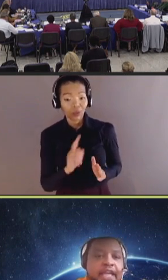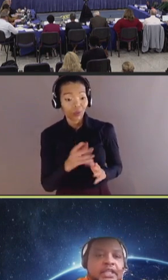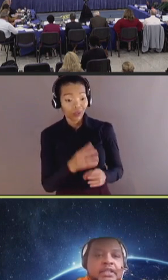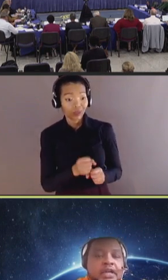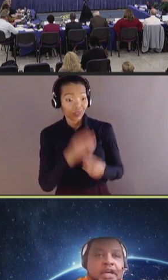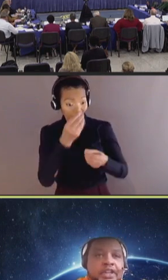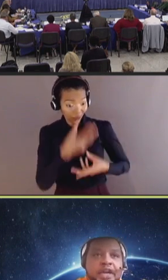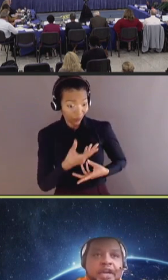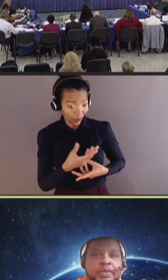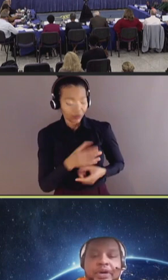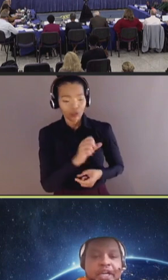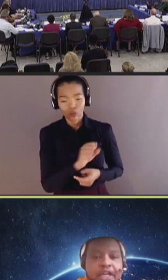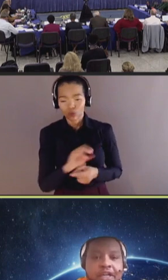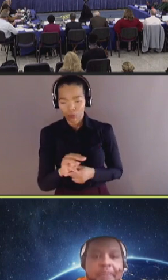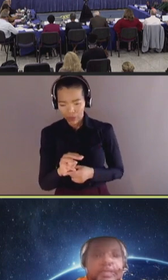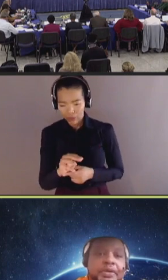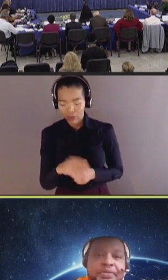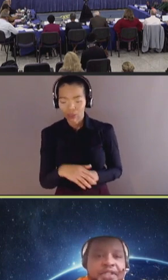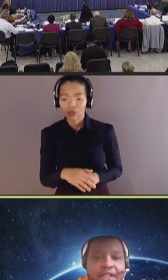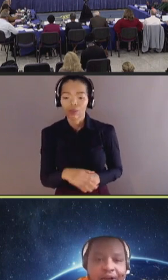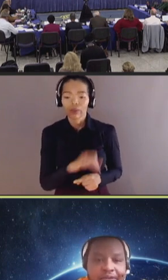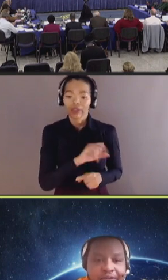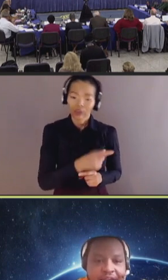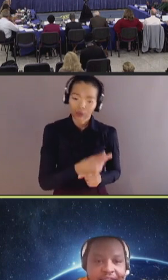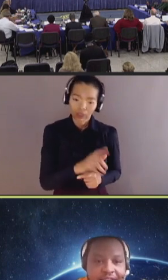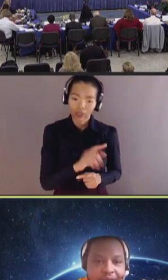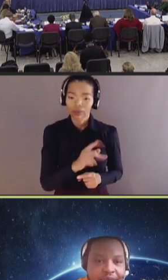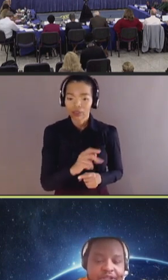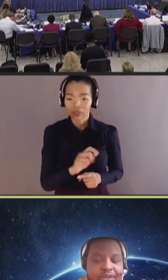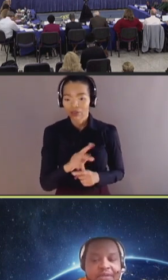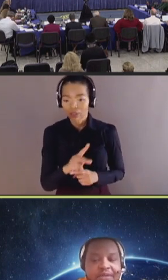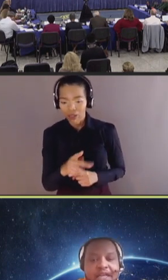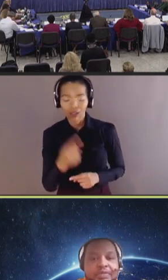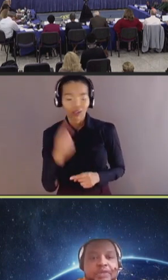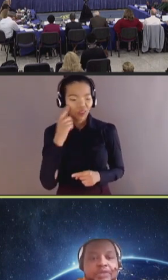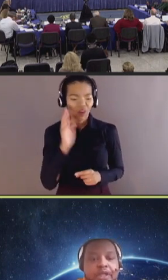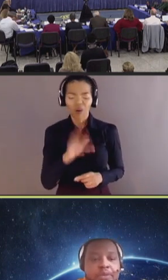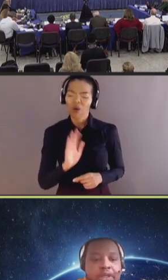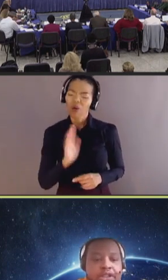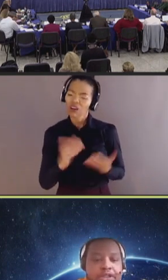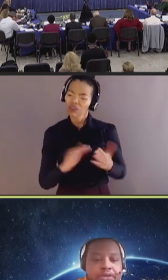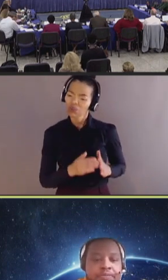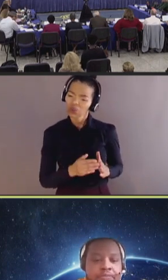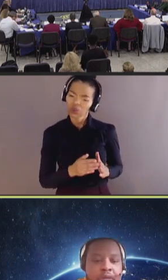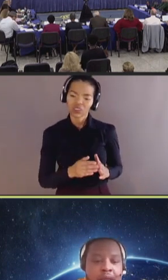that they were immune to the COVID vaccine, which was something that we really wanted to